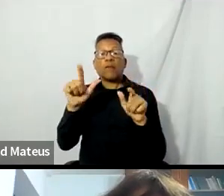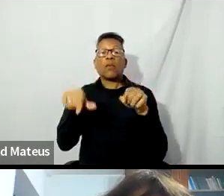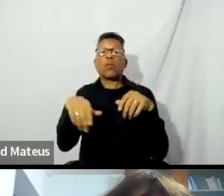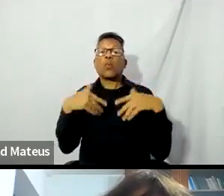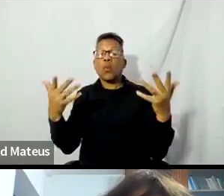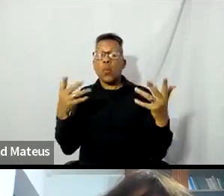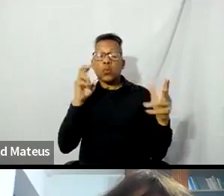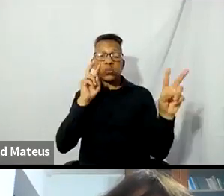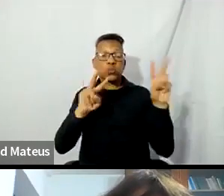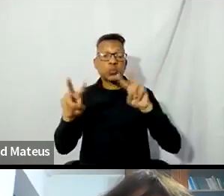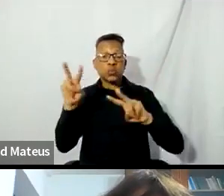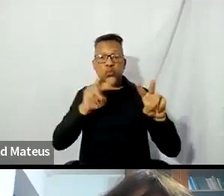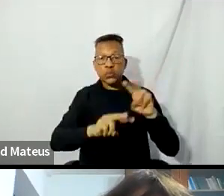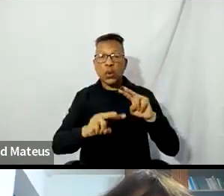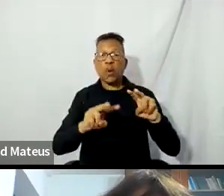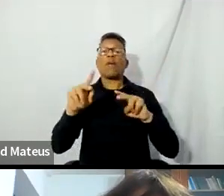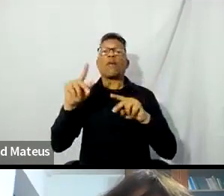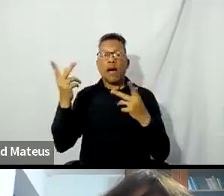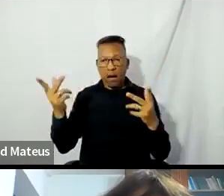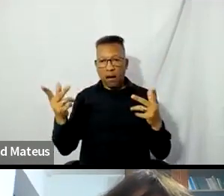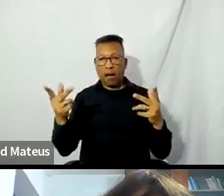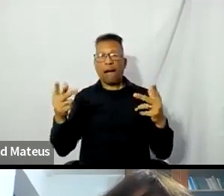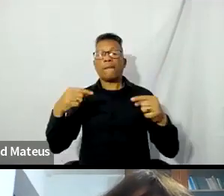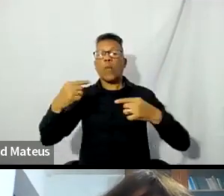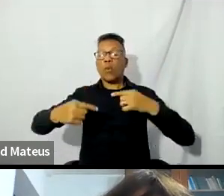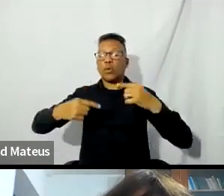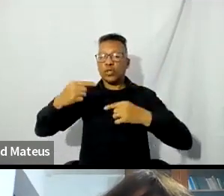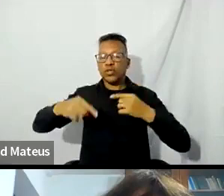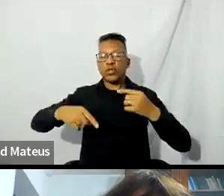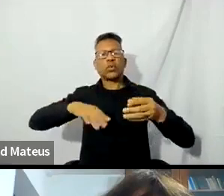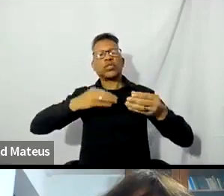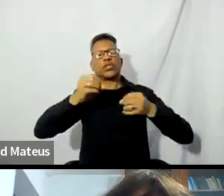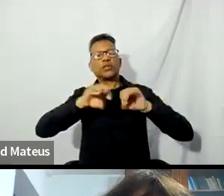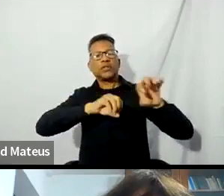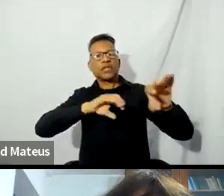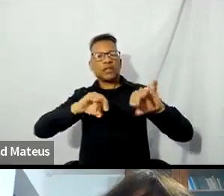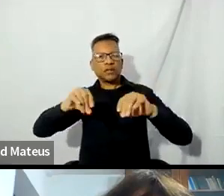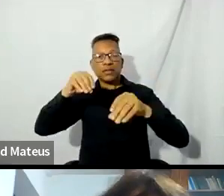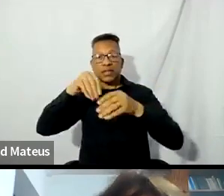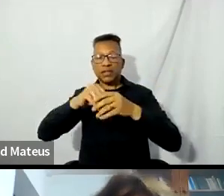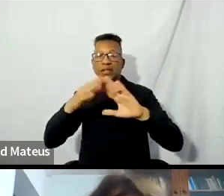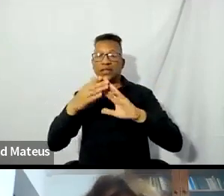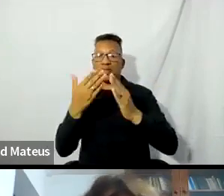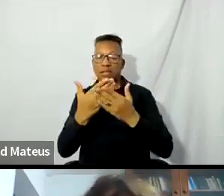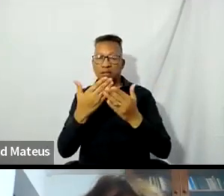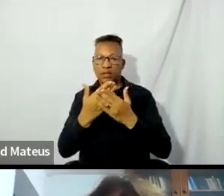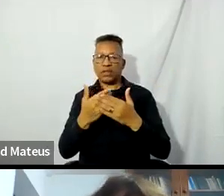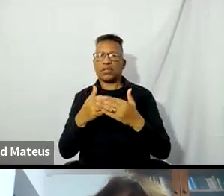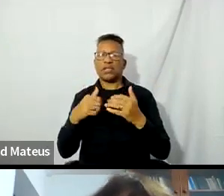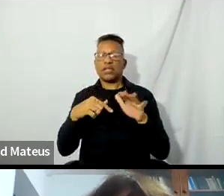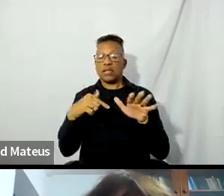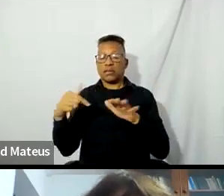politic side of the teachers to side of the teachers to know what to are e teaching in the classroom We teaching in the classroom We had I had that I talked to a I had that I talked to a mom